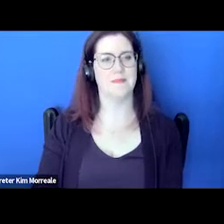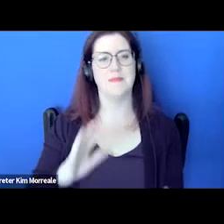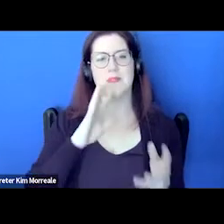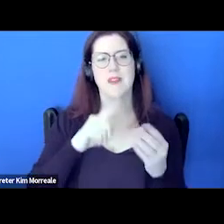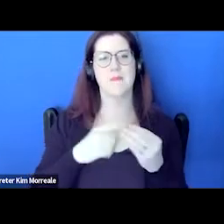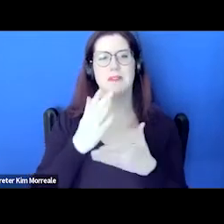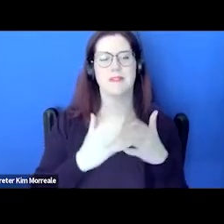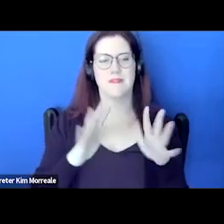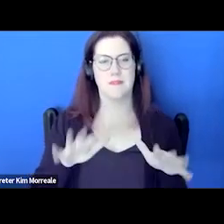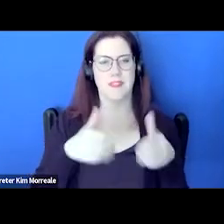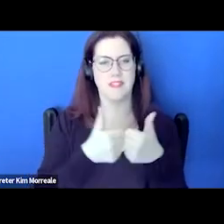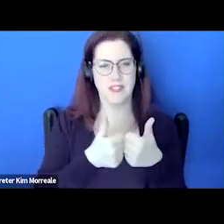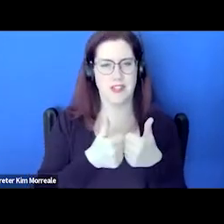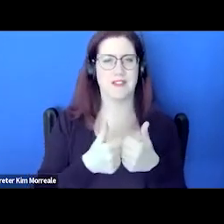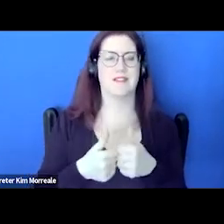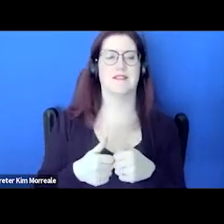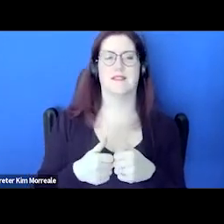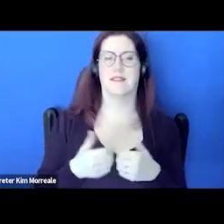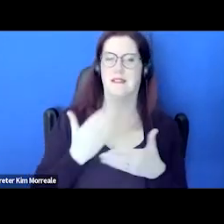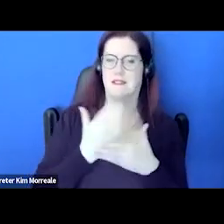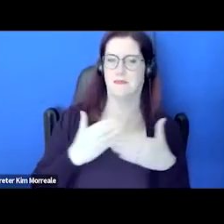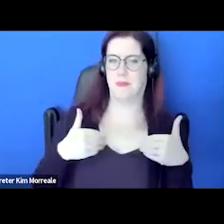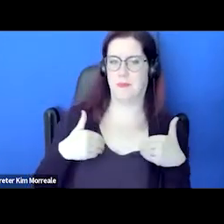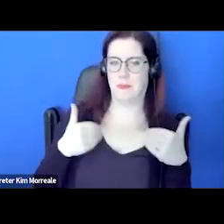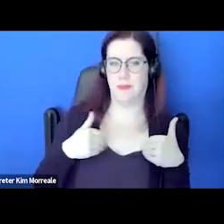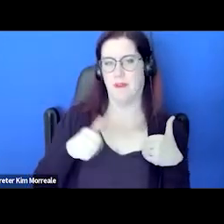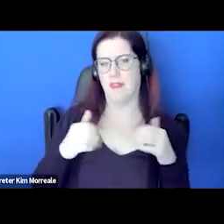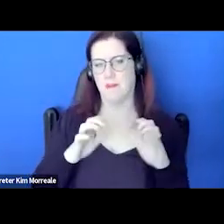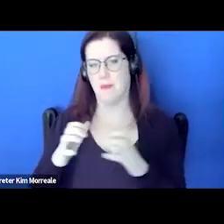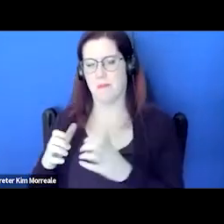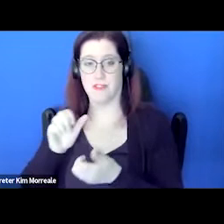that native youth and other populations face in the United States.